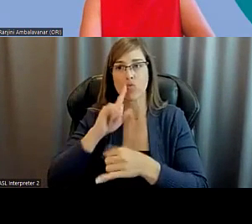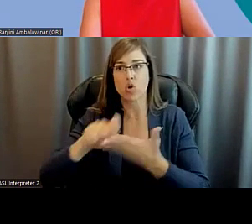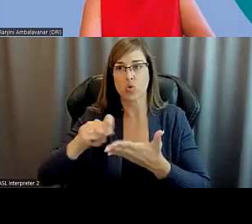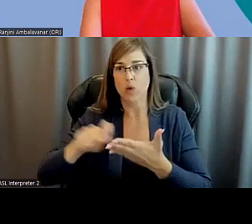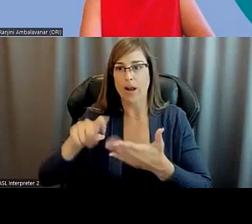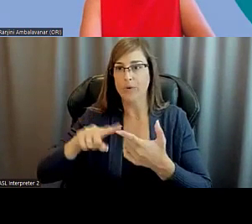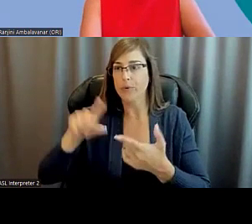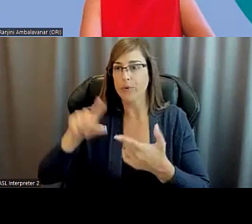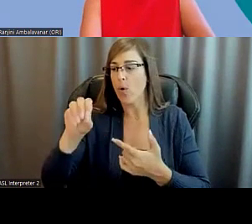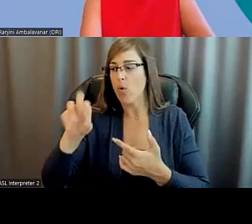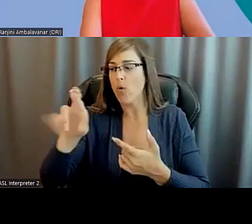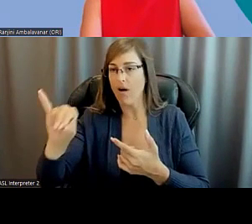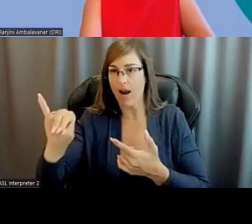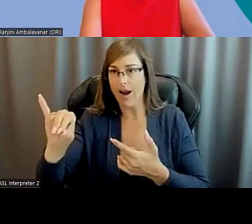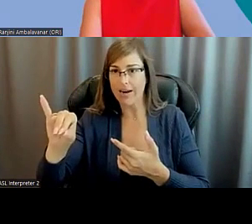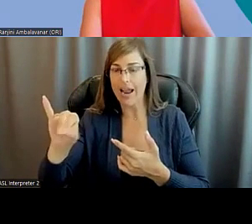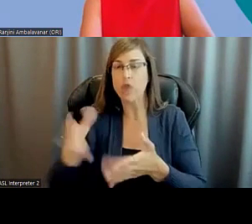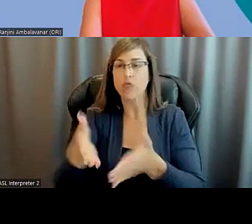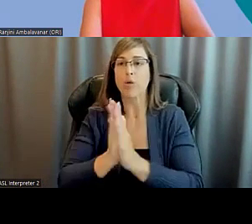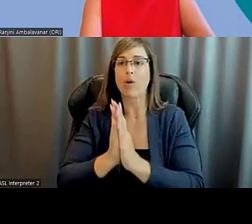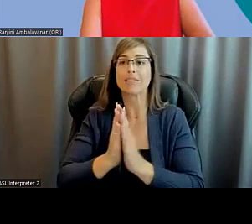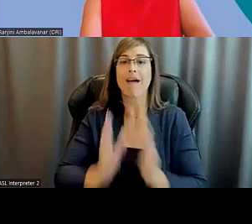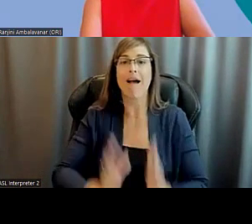and request an official extension of those deadlines,